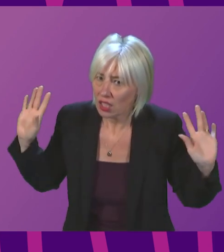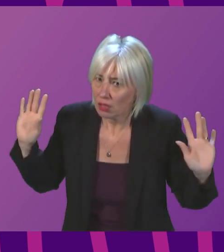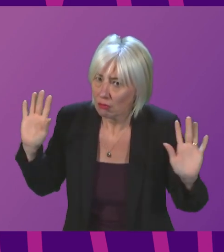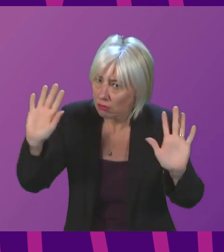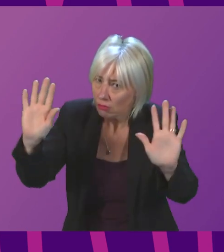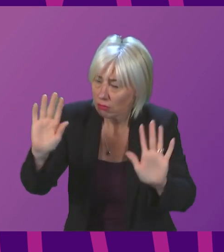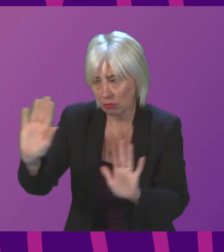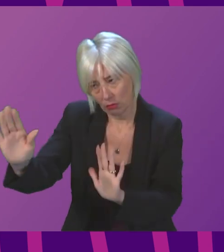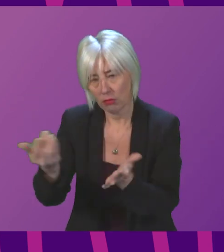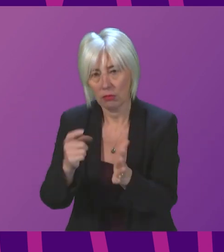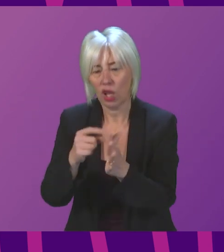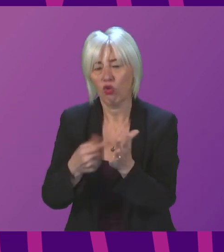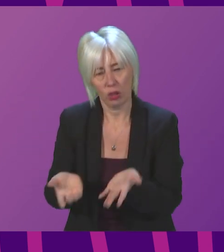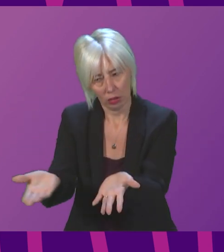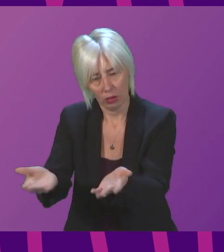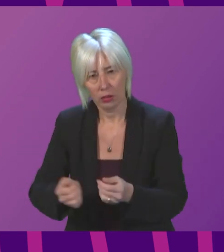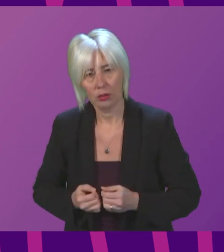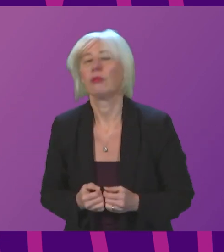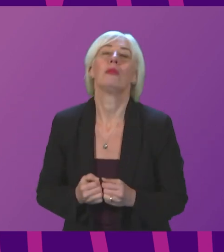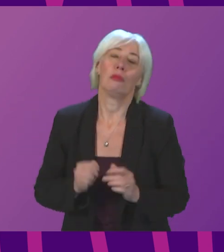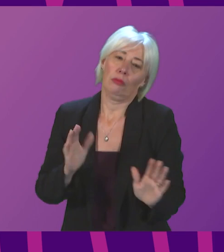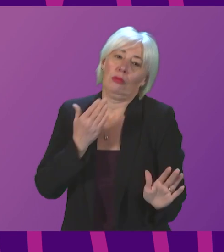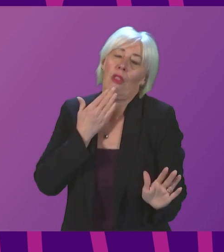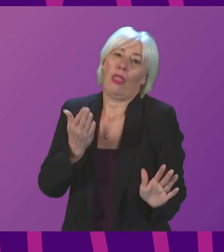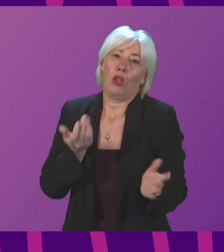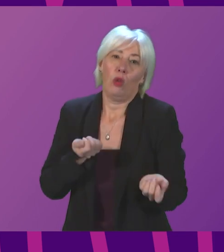Thank you, Presiding Officer. I will repeat my comments.